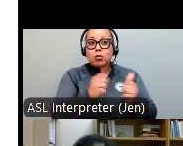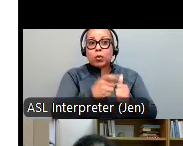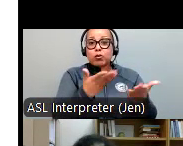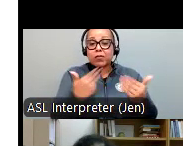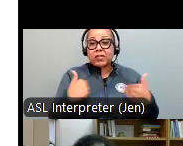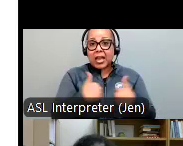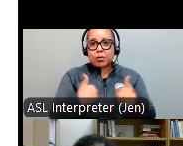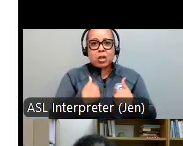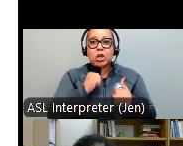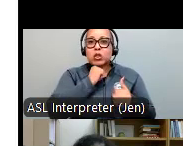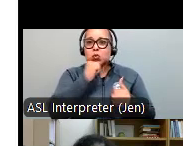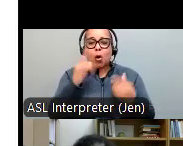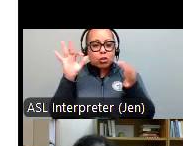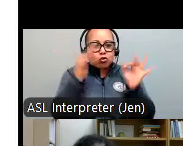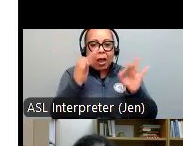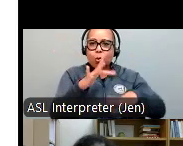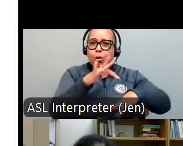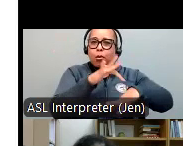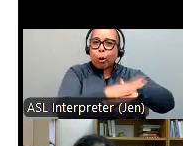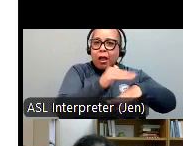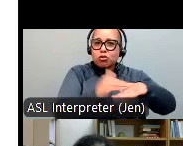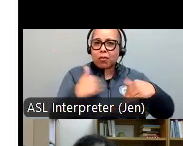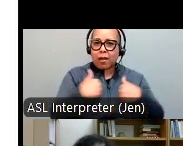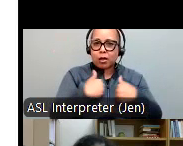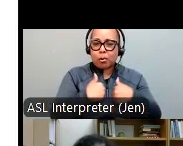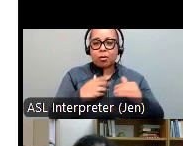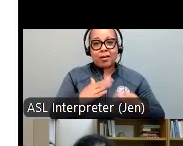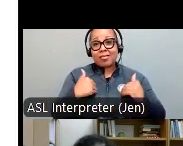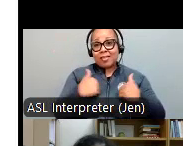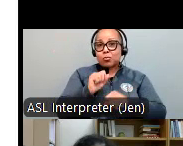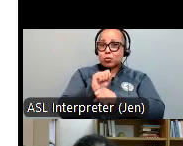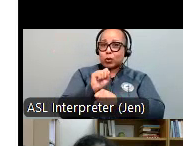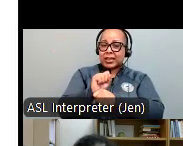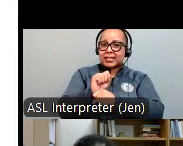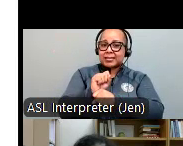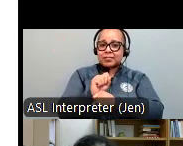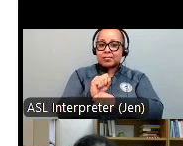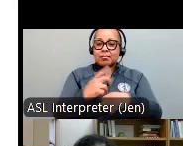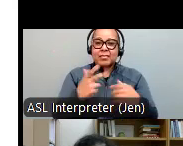that you don't distract or touch the animal. The animal is working, and it could be dangerous to